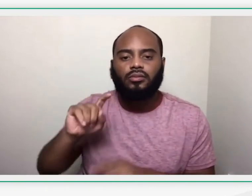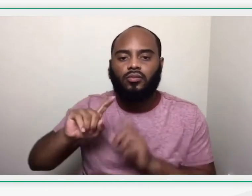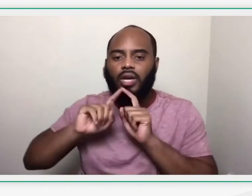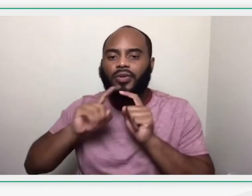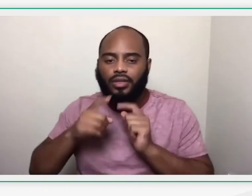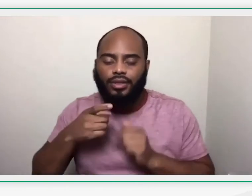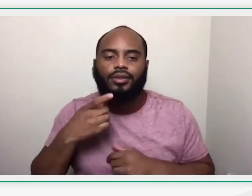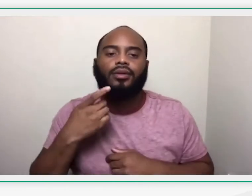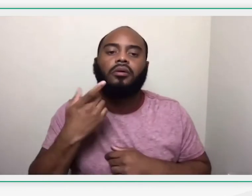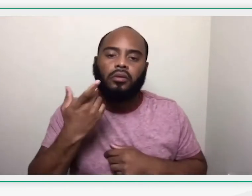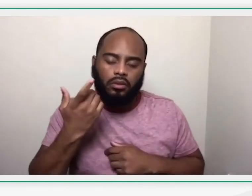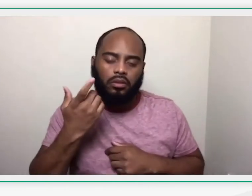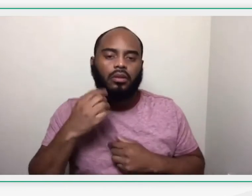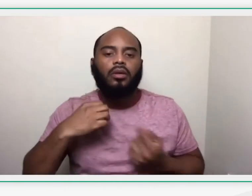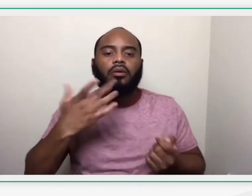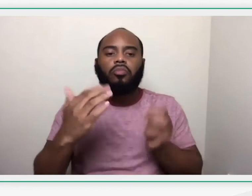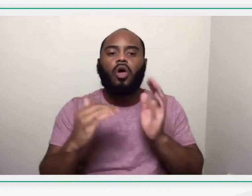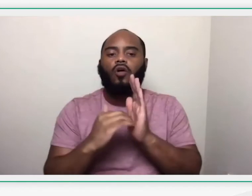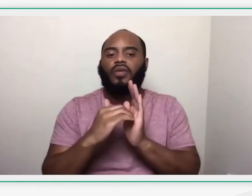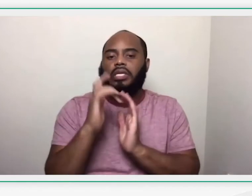Now I want to talk a little bit about credit reporting.